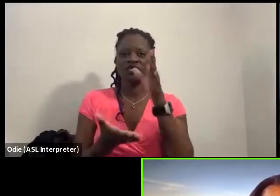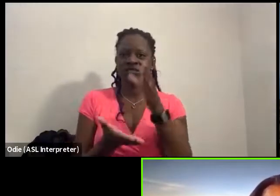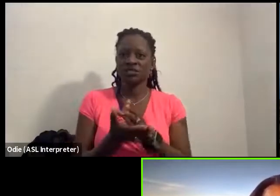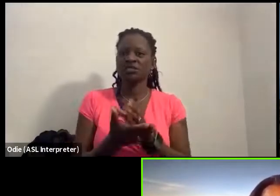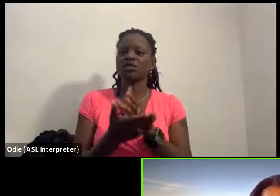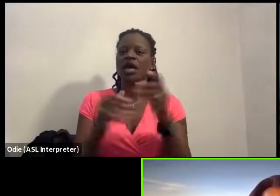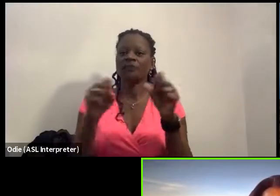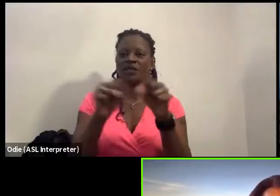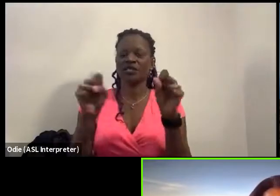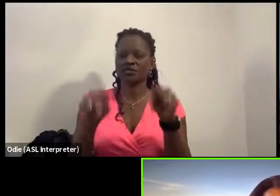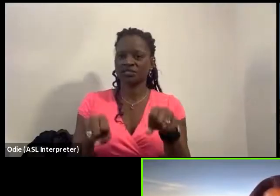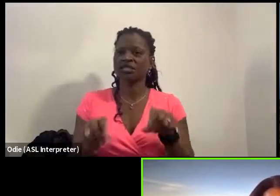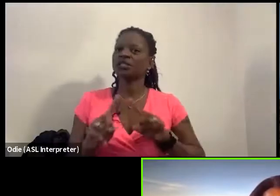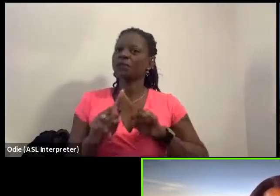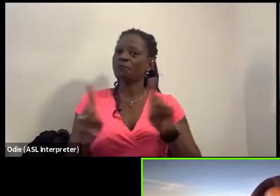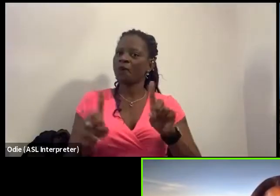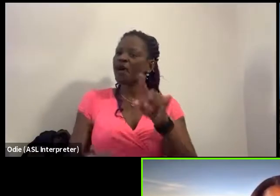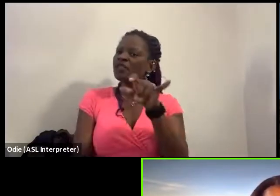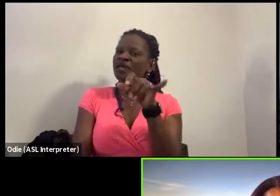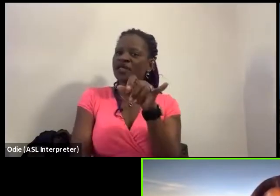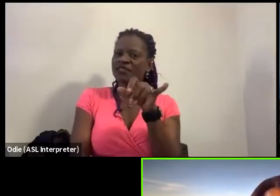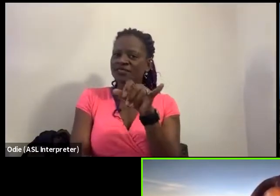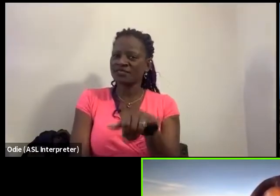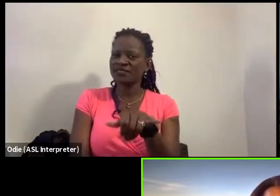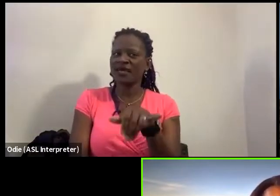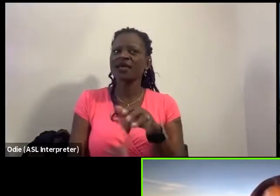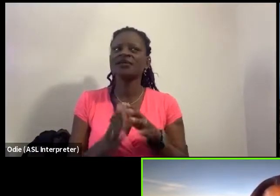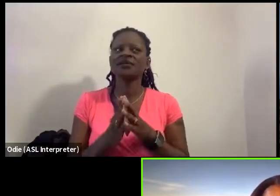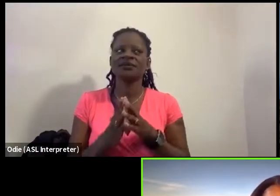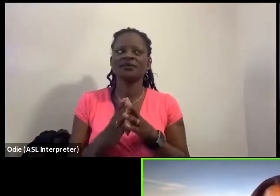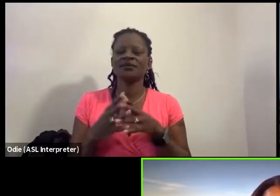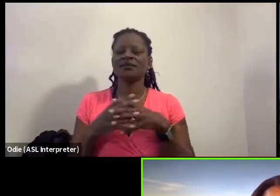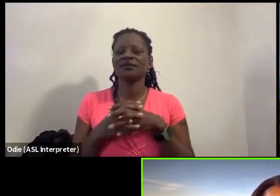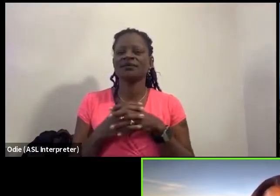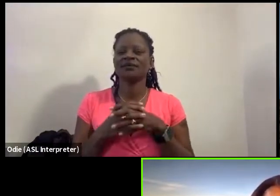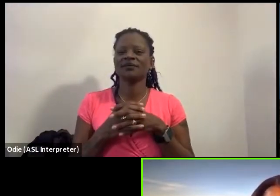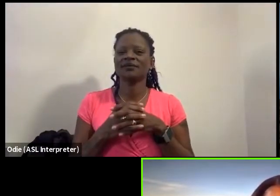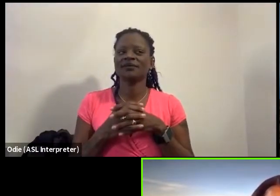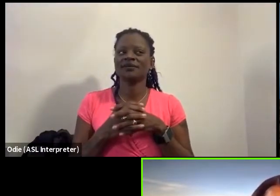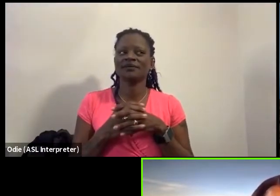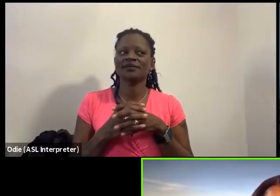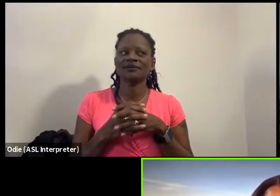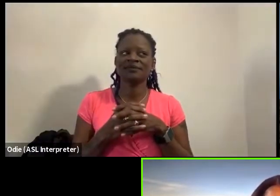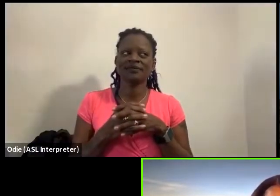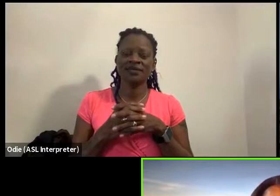But that is predicated on several factors, including how much vaccine supply we have